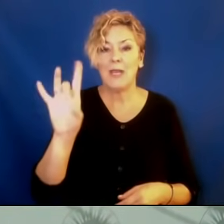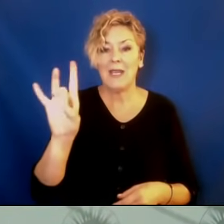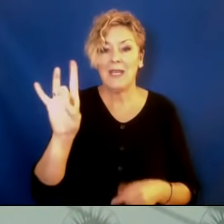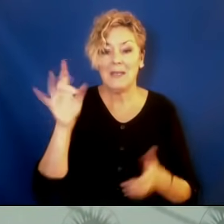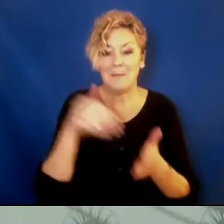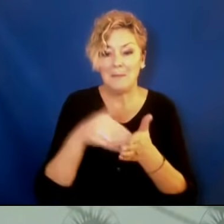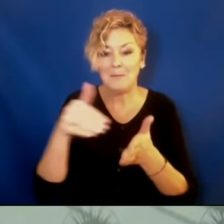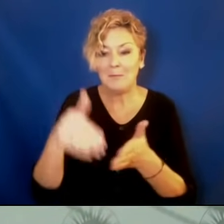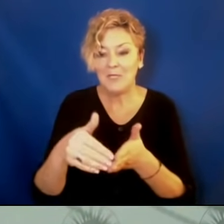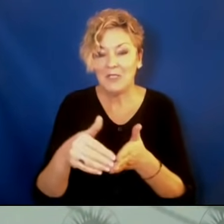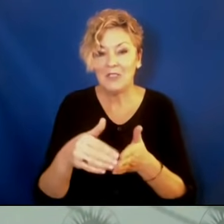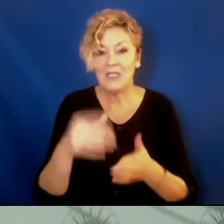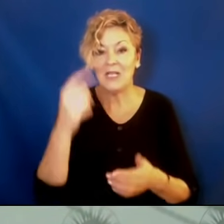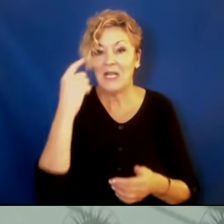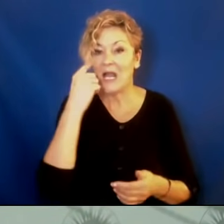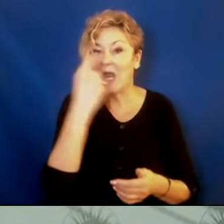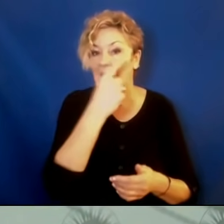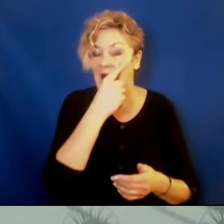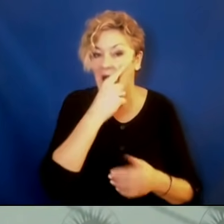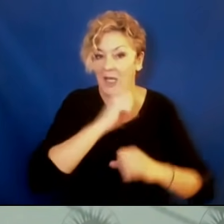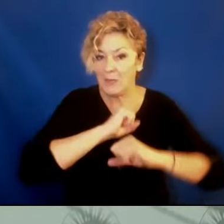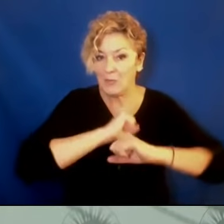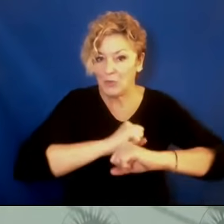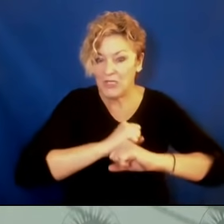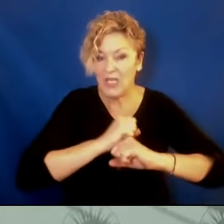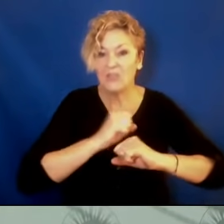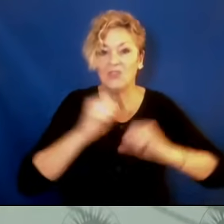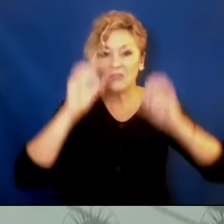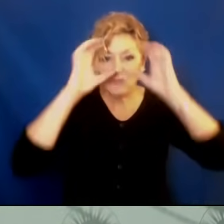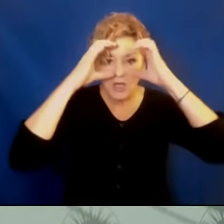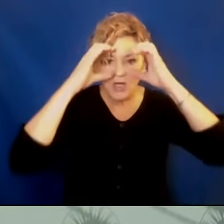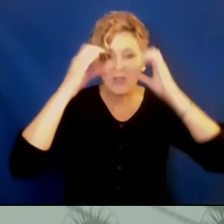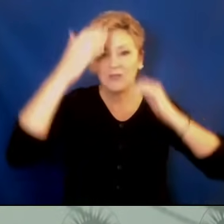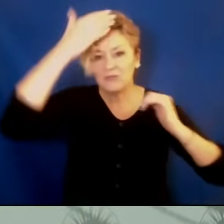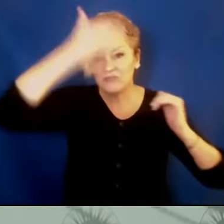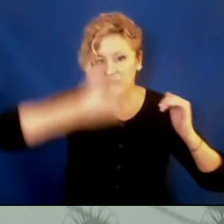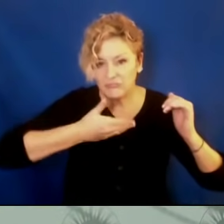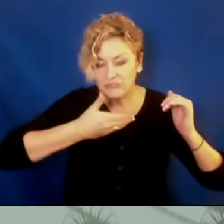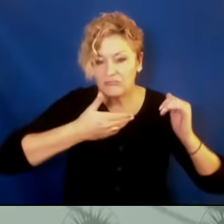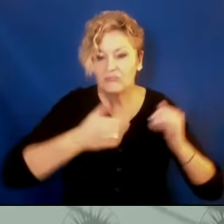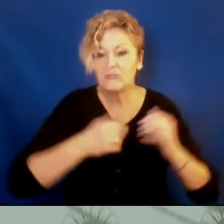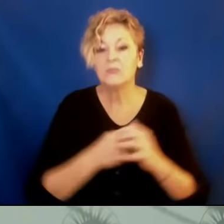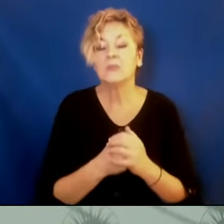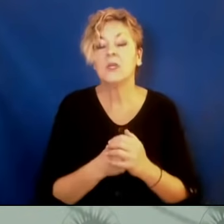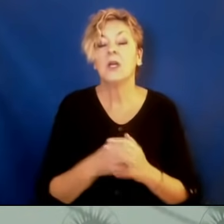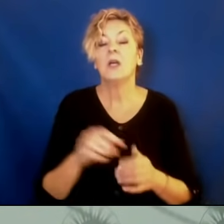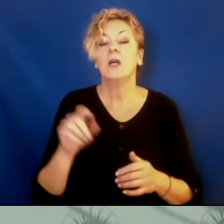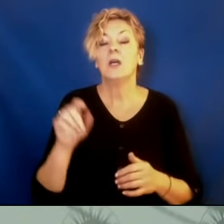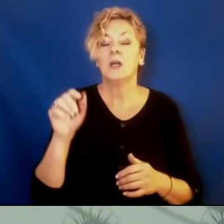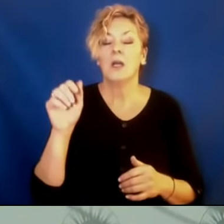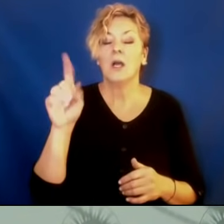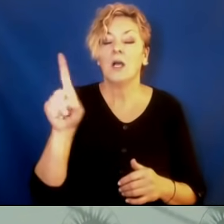situation in British Columbia. You will note that as of last week's report Monday, October 22 the following PPE had